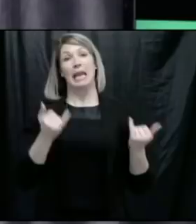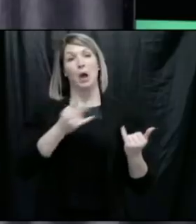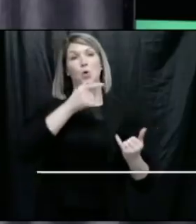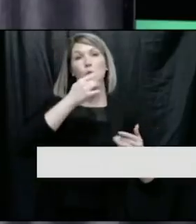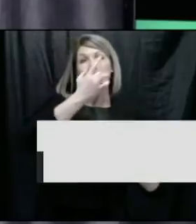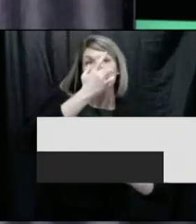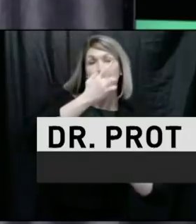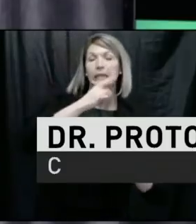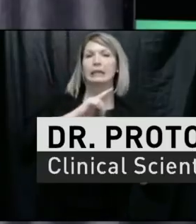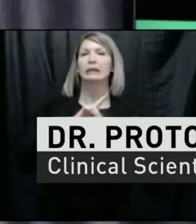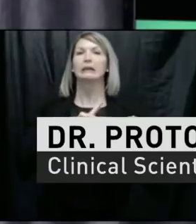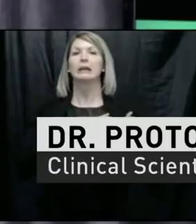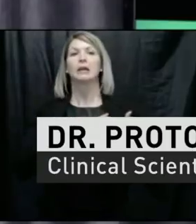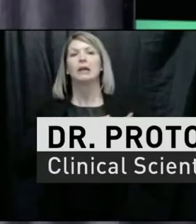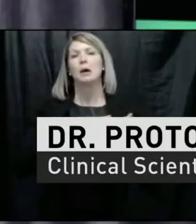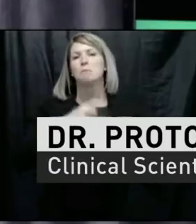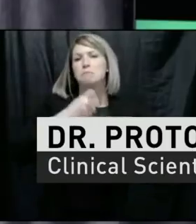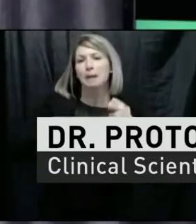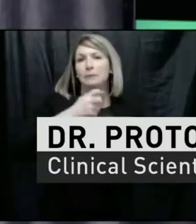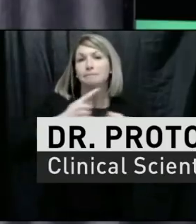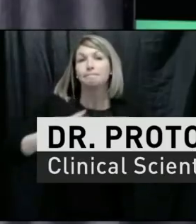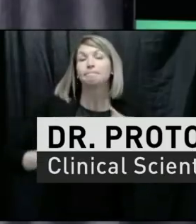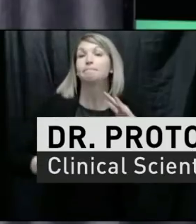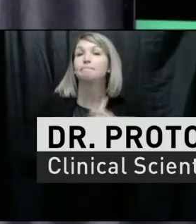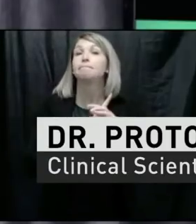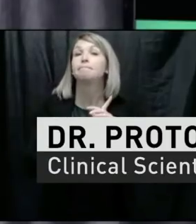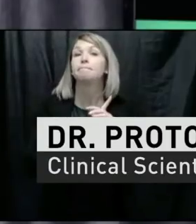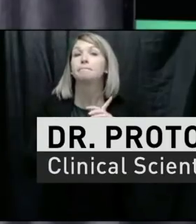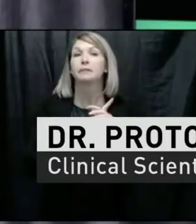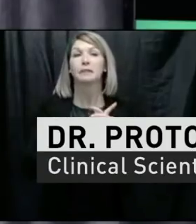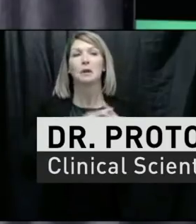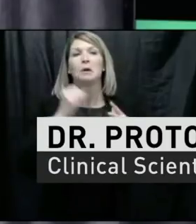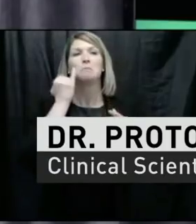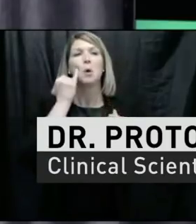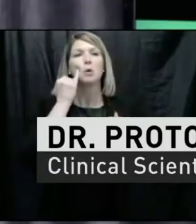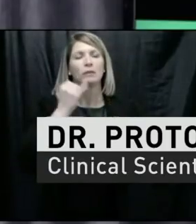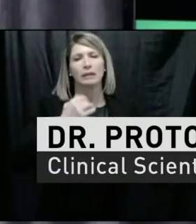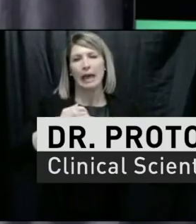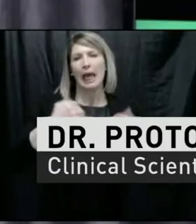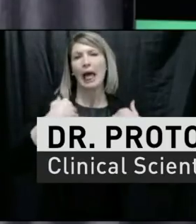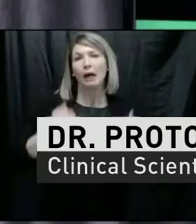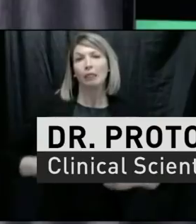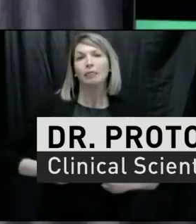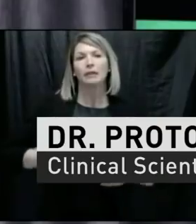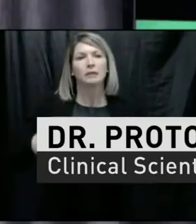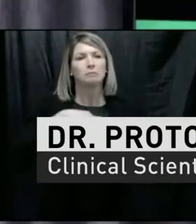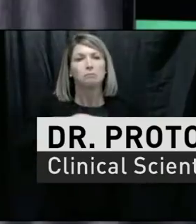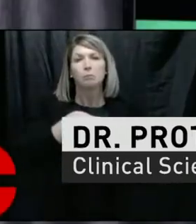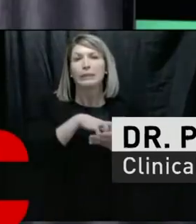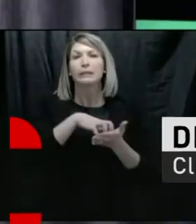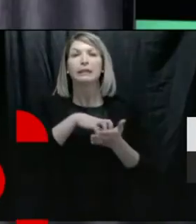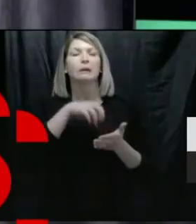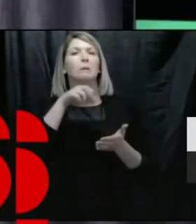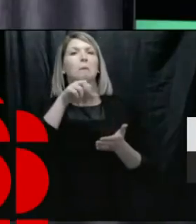THAT WE'RE SEEING.